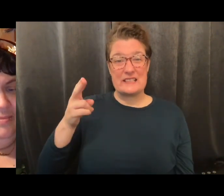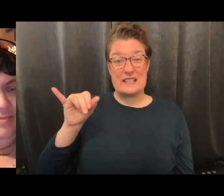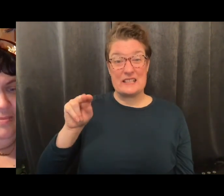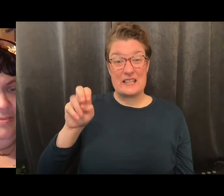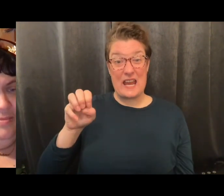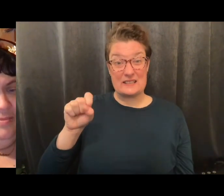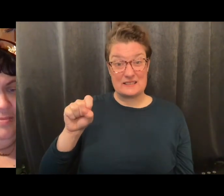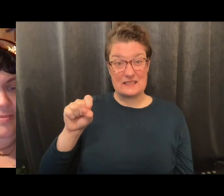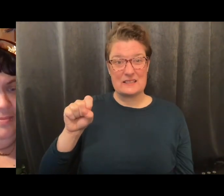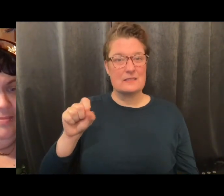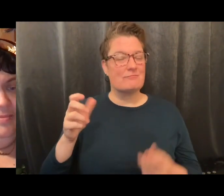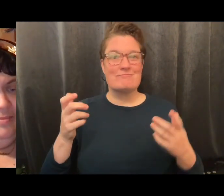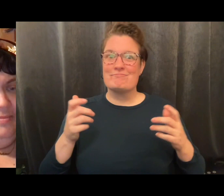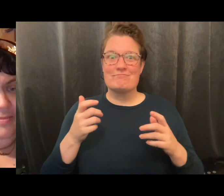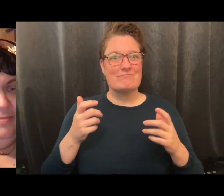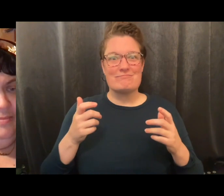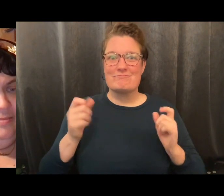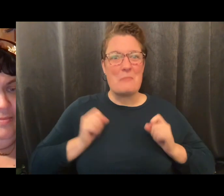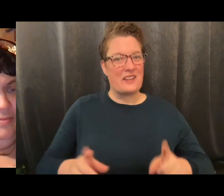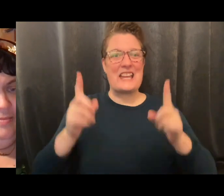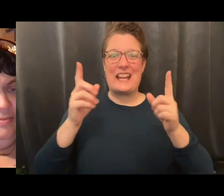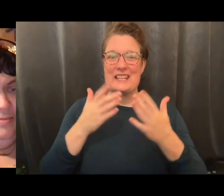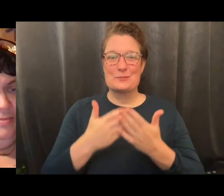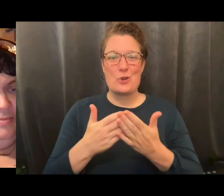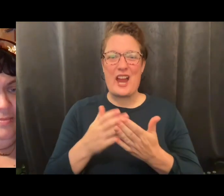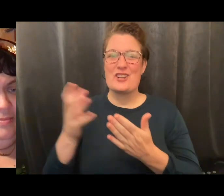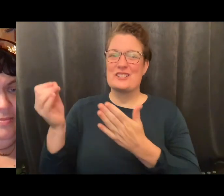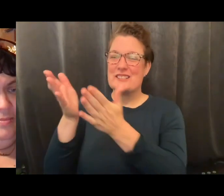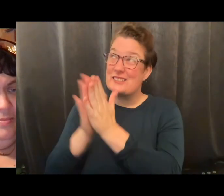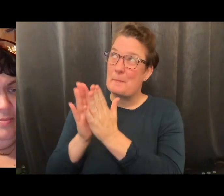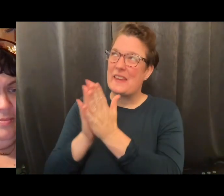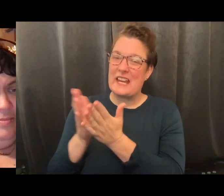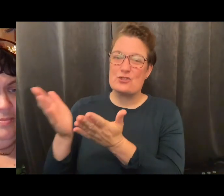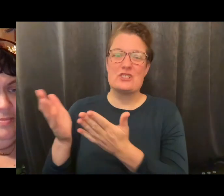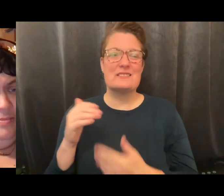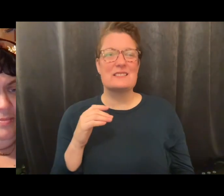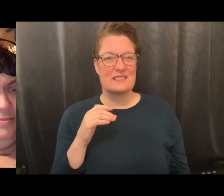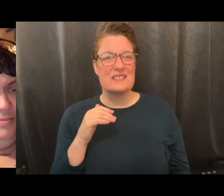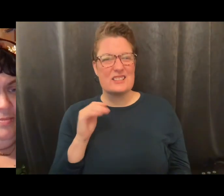supplications and just imagining your grandmother, Pearl, as someone who